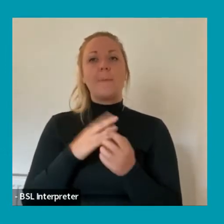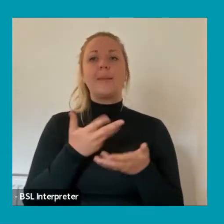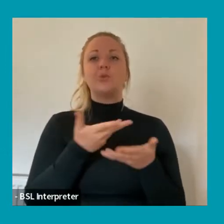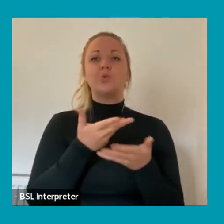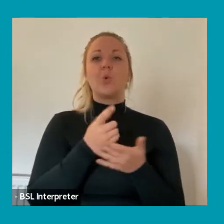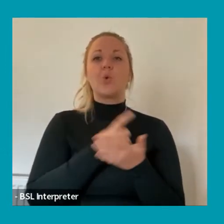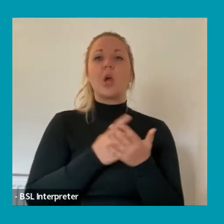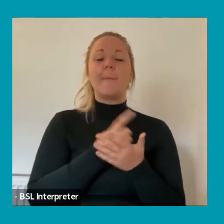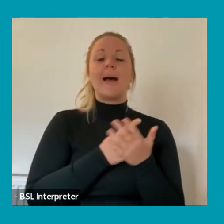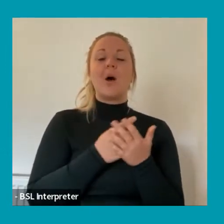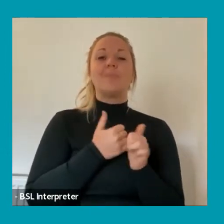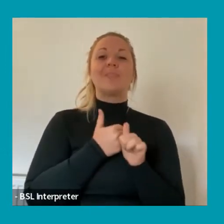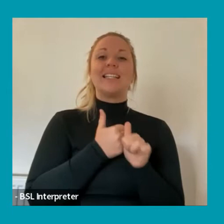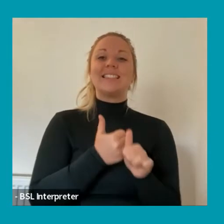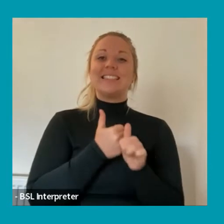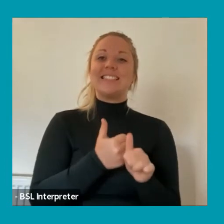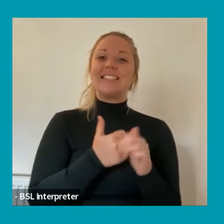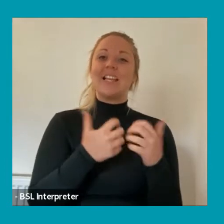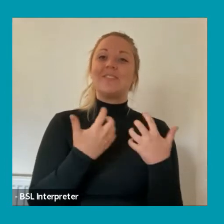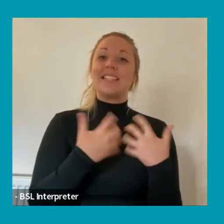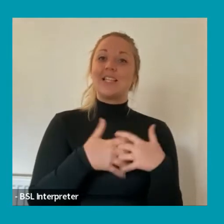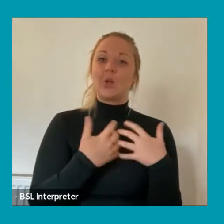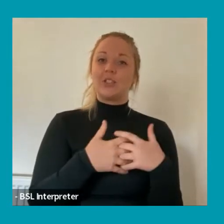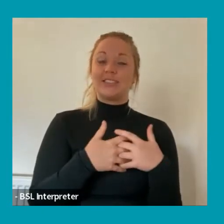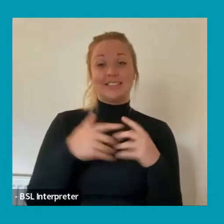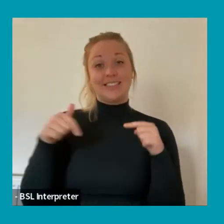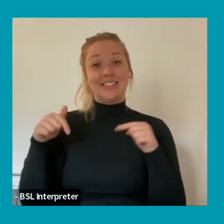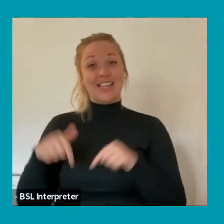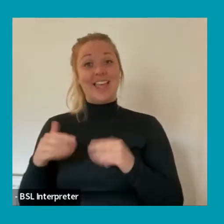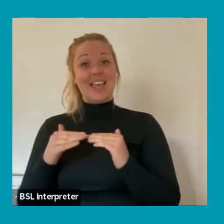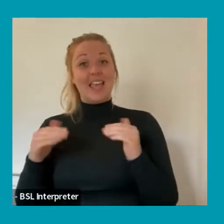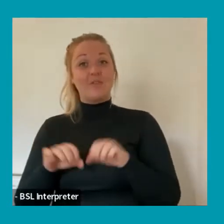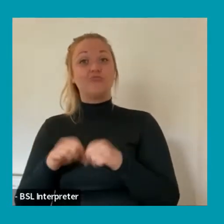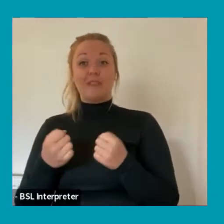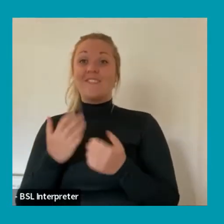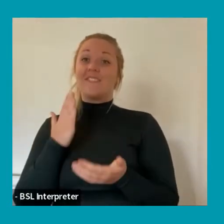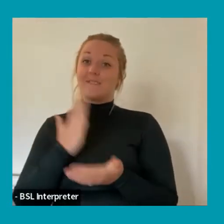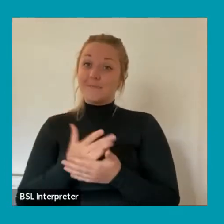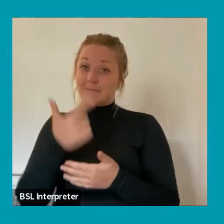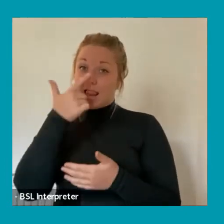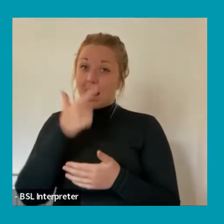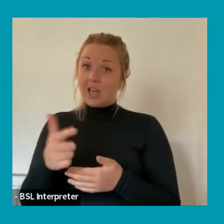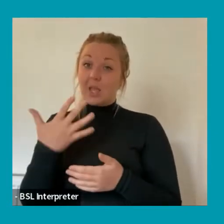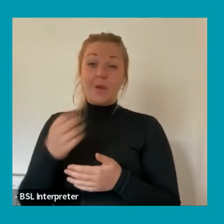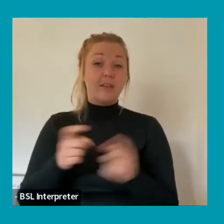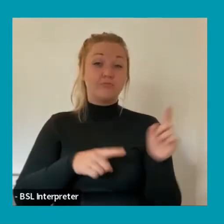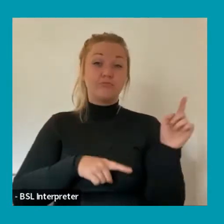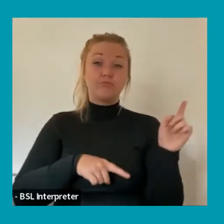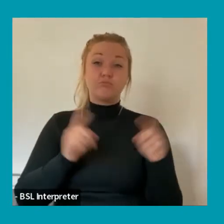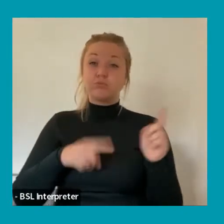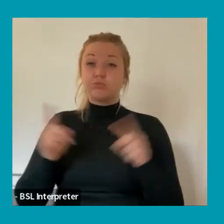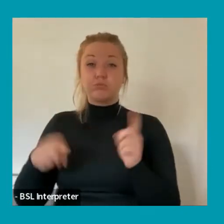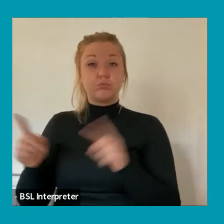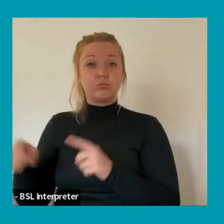And we are again very lucky at Evenbreak in having a diverse range of people, within our team.